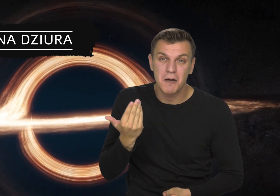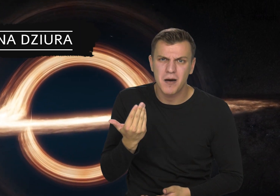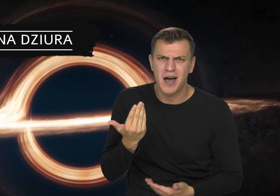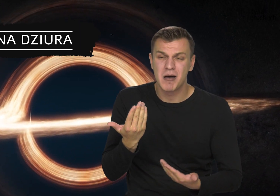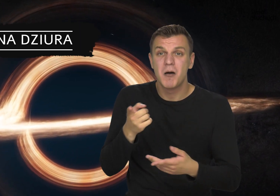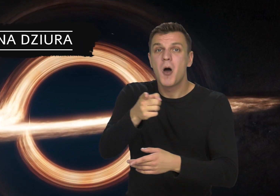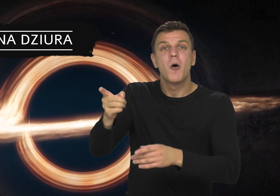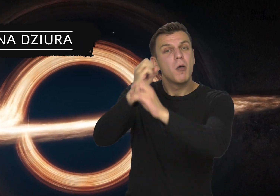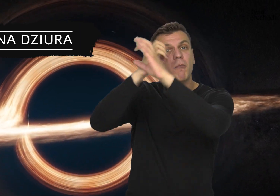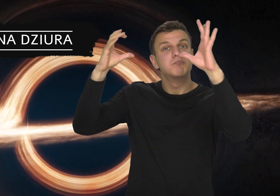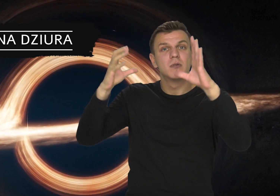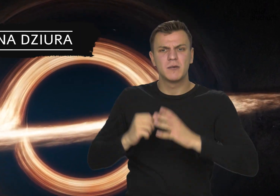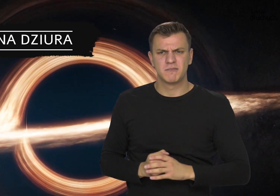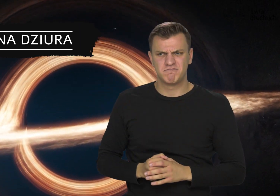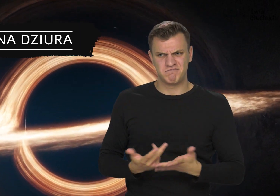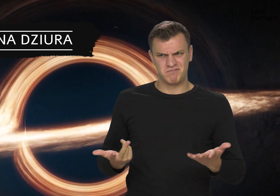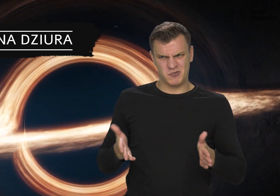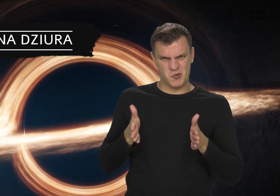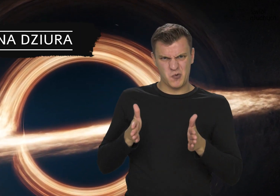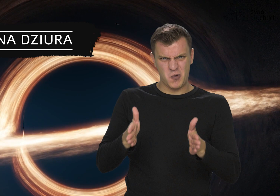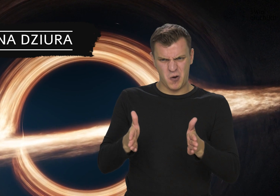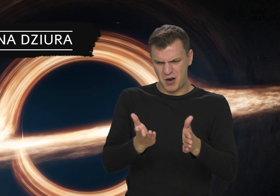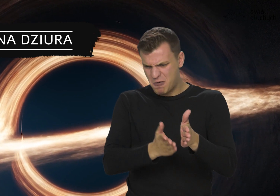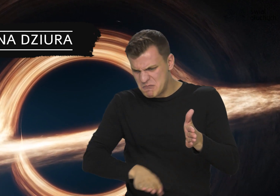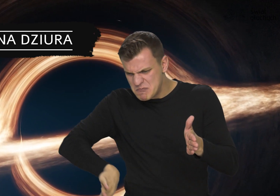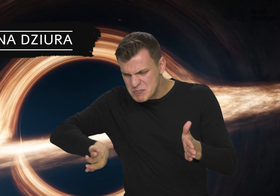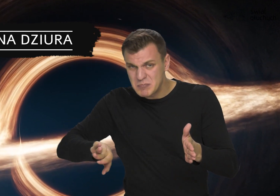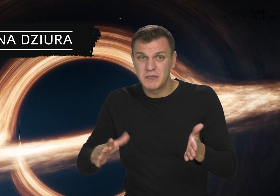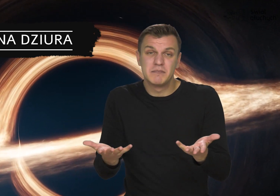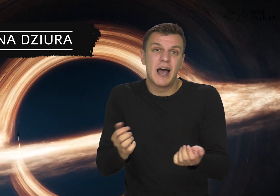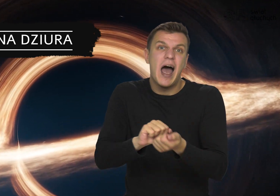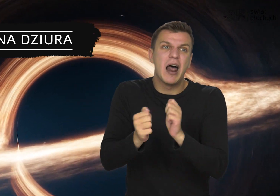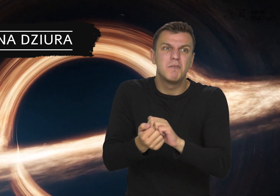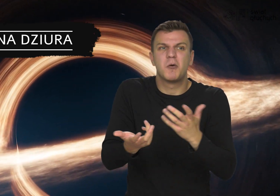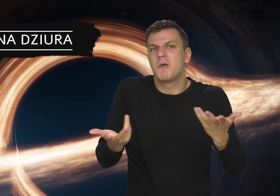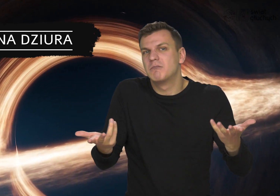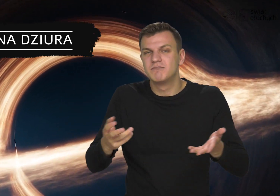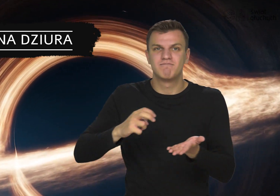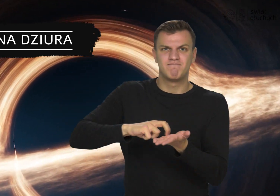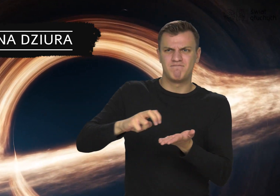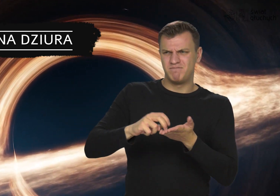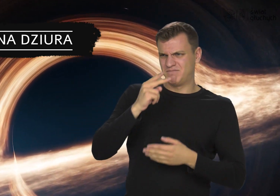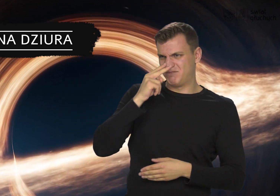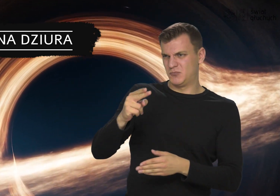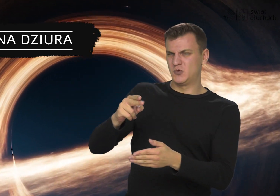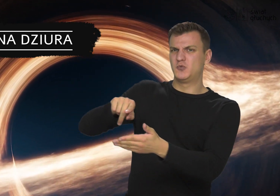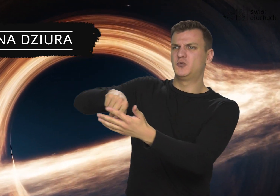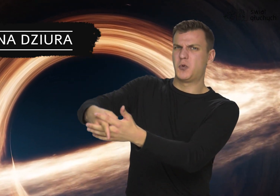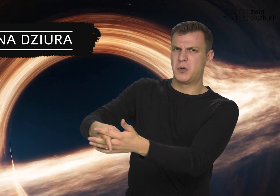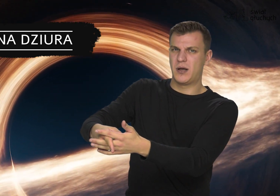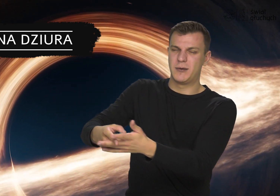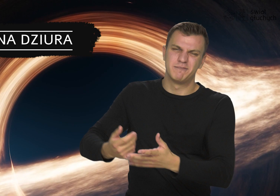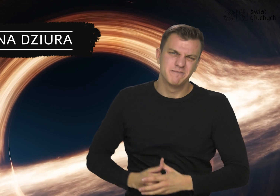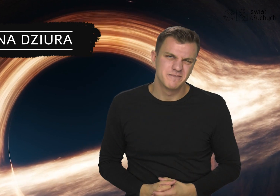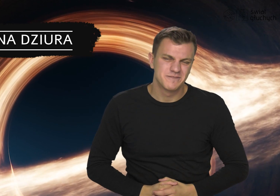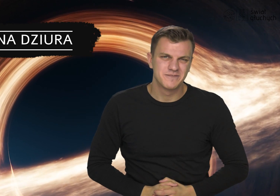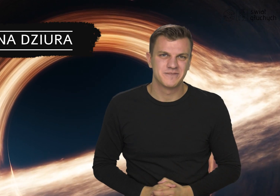they might imagine it’s some kind of hole in the road or sidewalk.